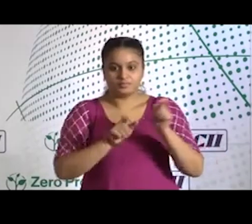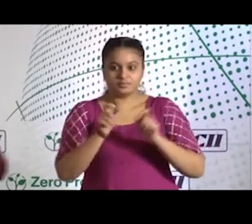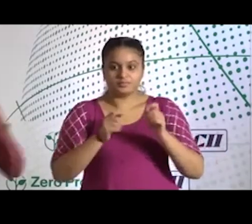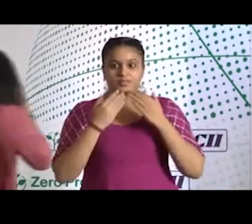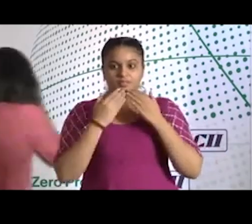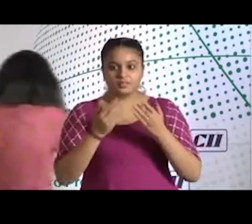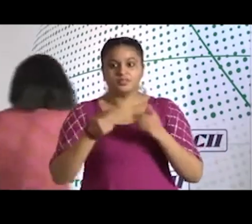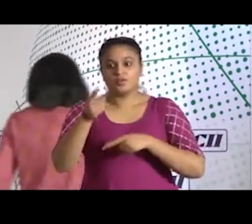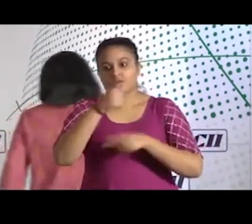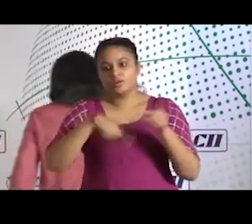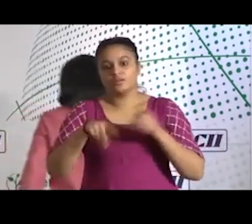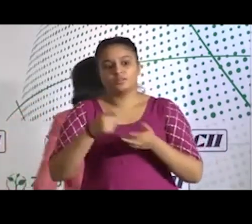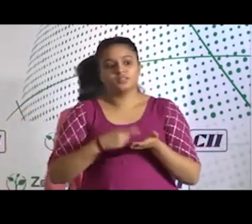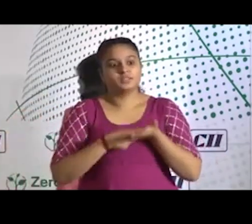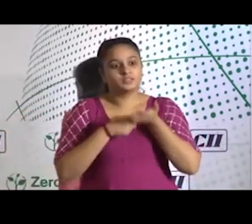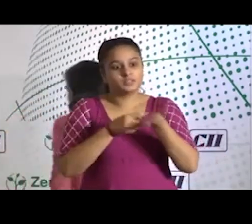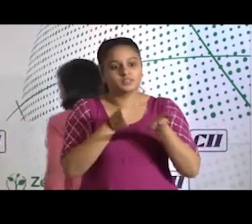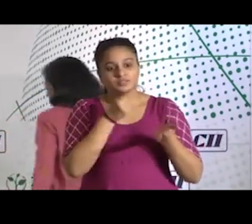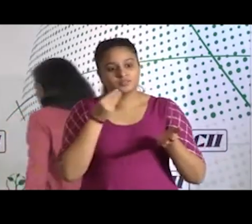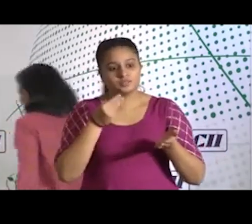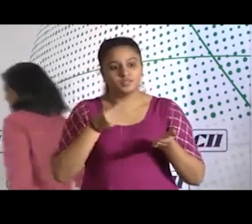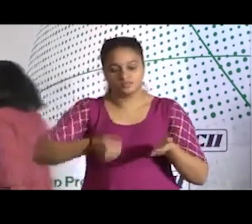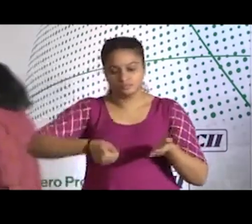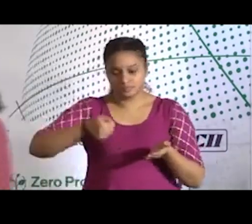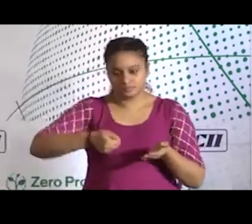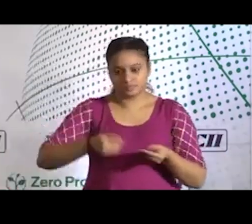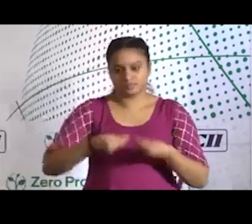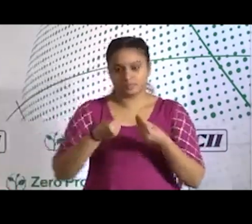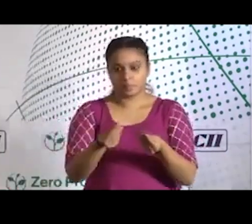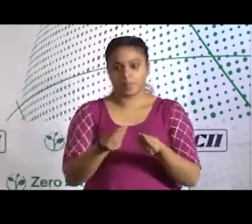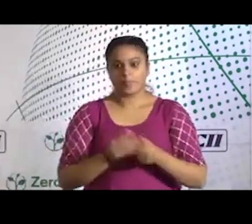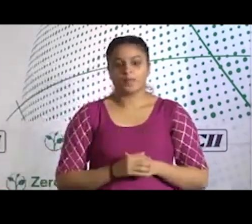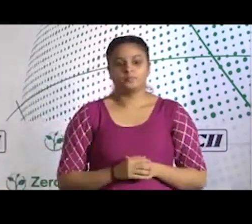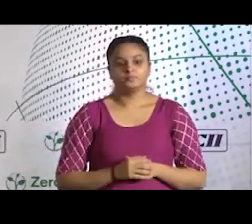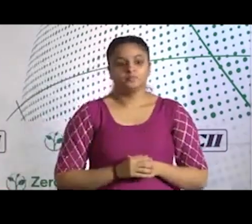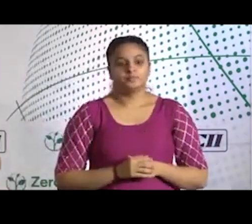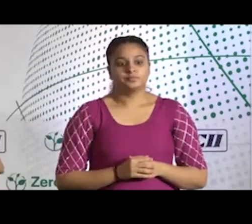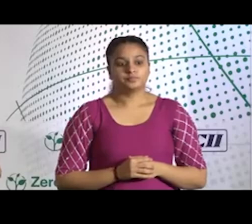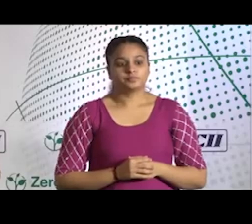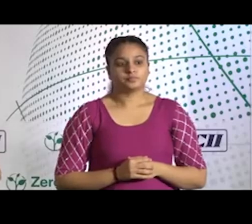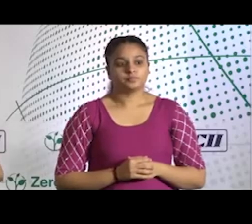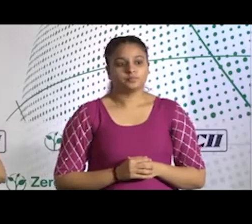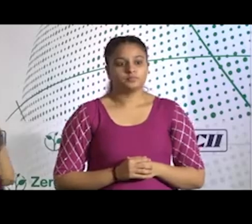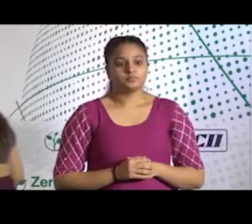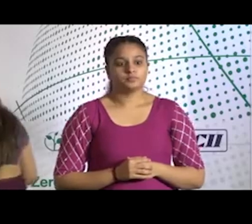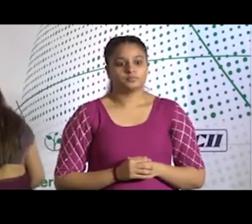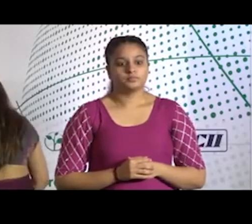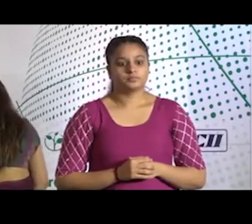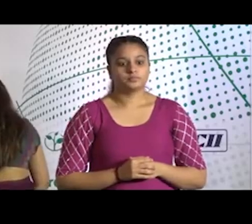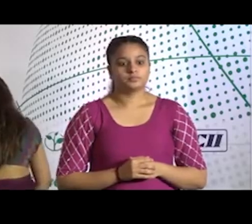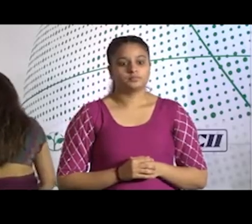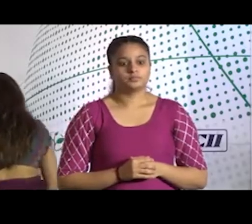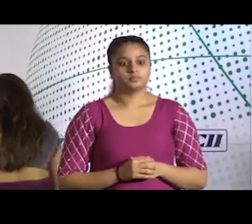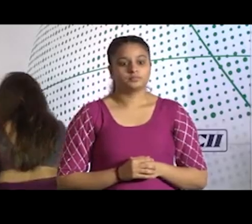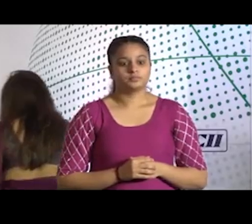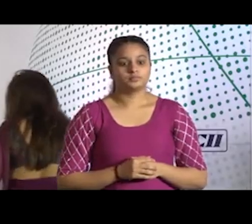Please take your gift bags with you. That was a very informative and invigorating session.